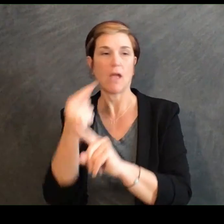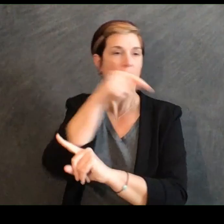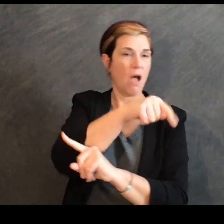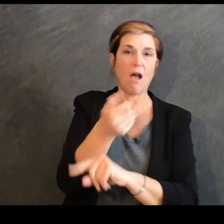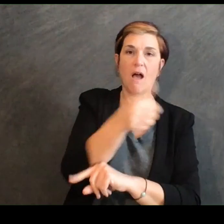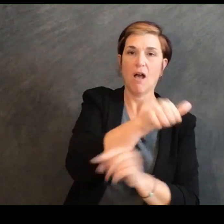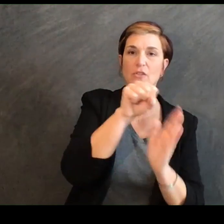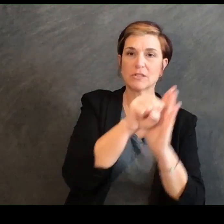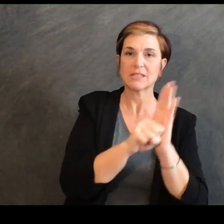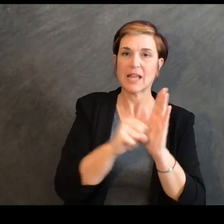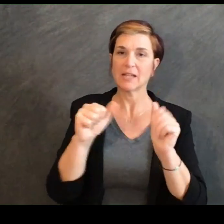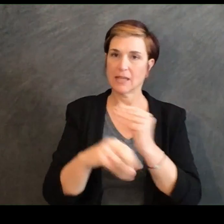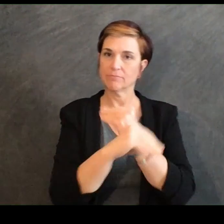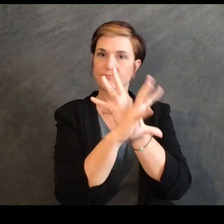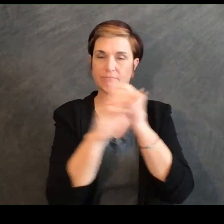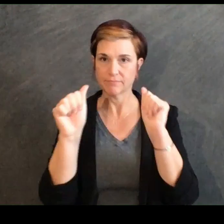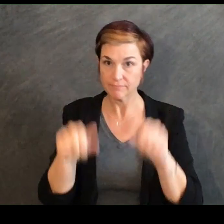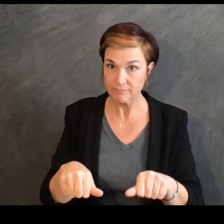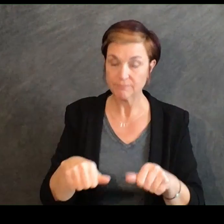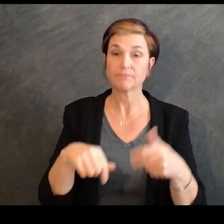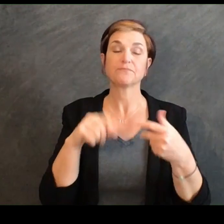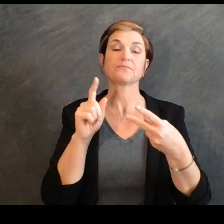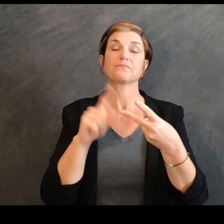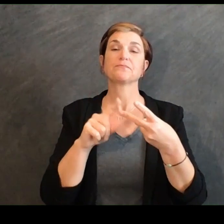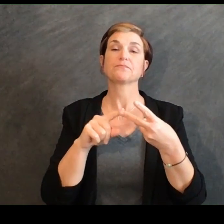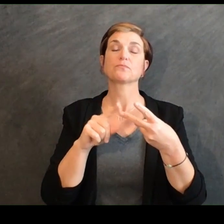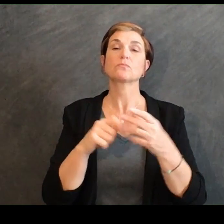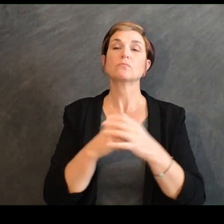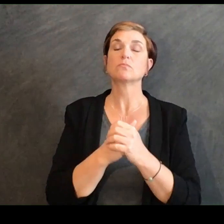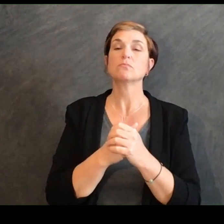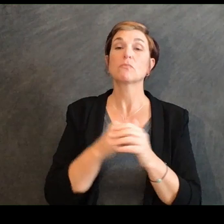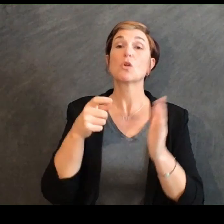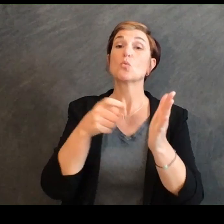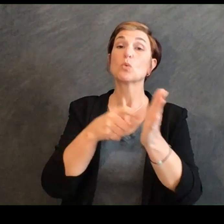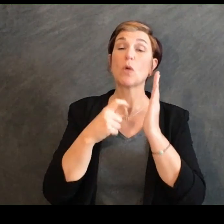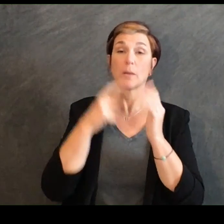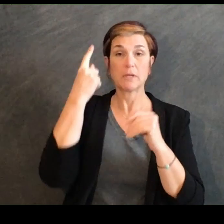the ability to waive requirements that critical access hospitals limit the